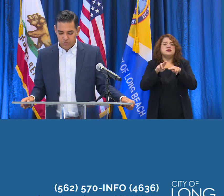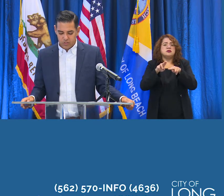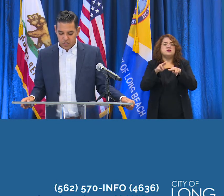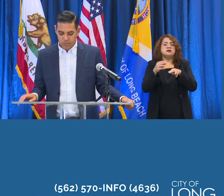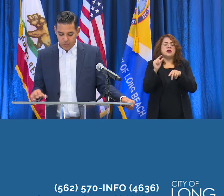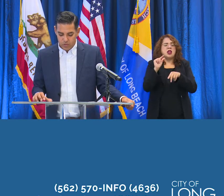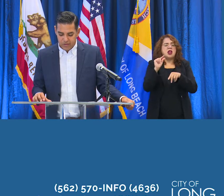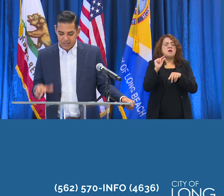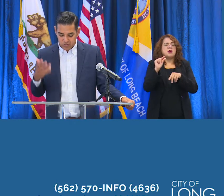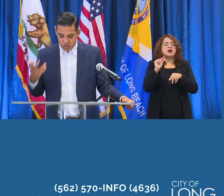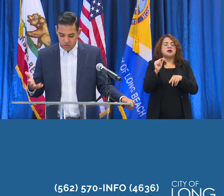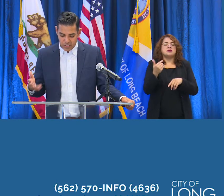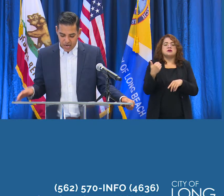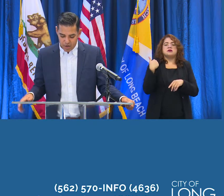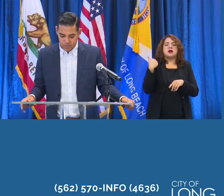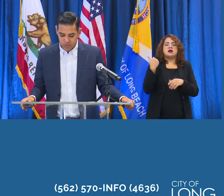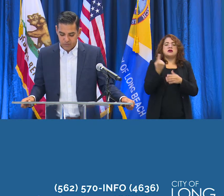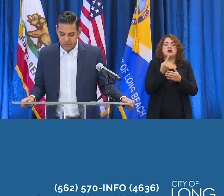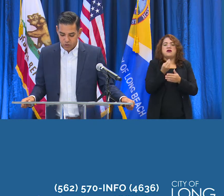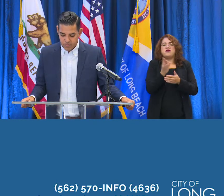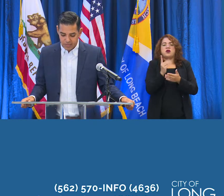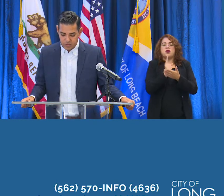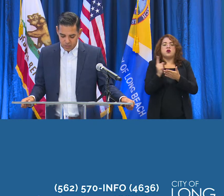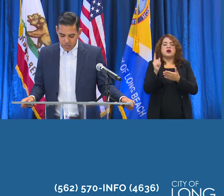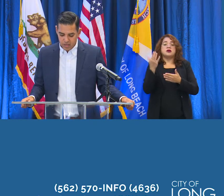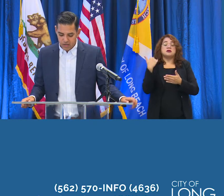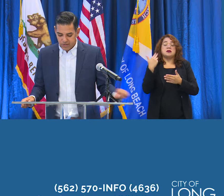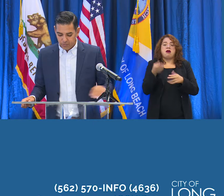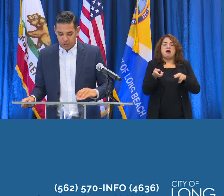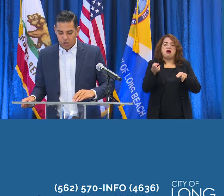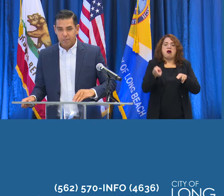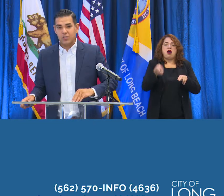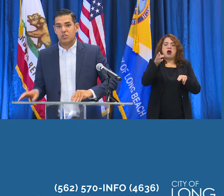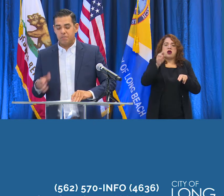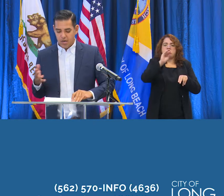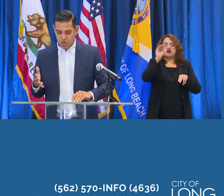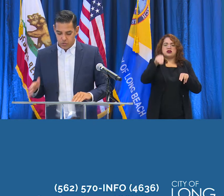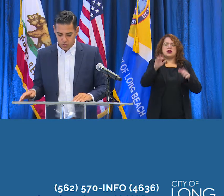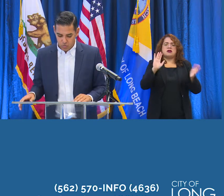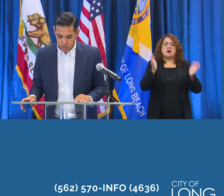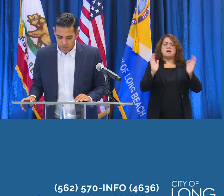had consistently a higher percentage of ICU beds available in Long Beach compared to